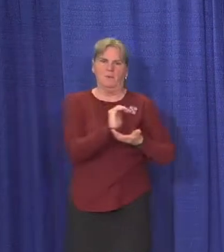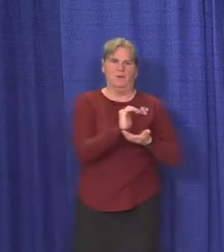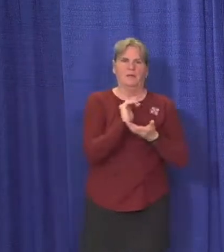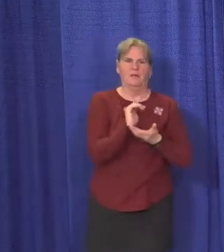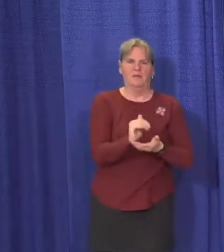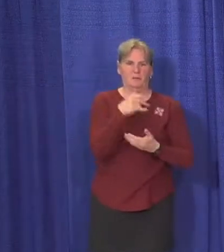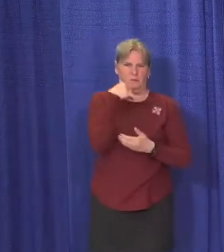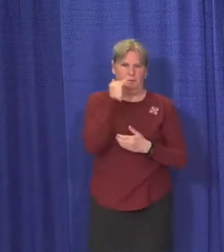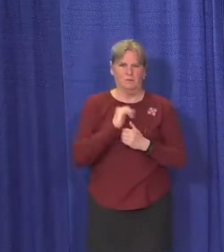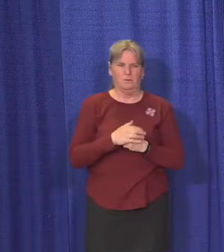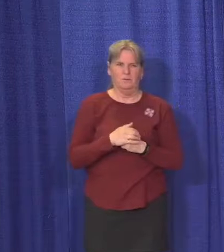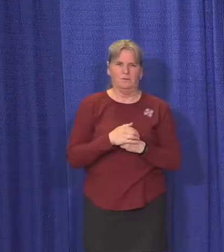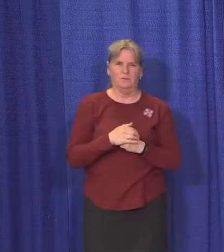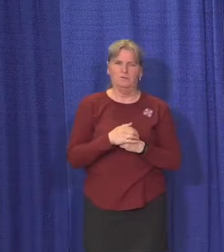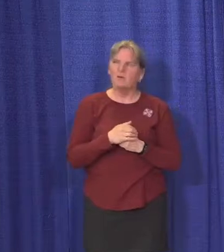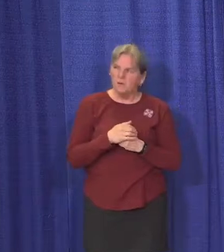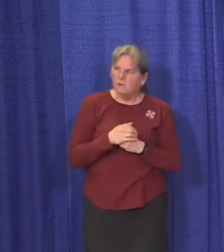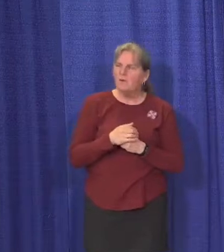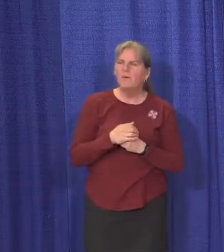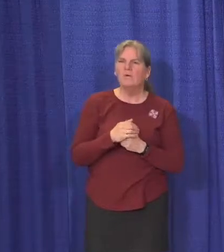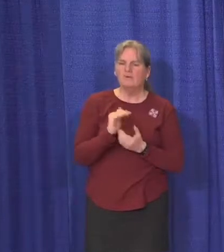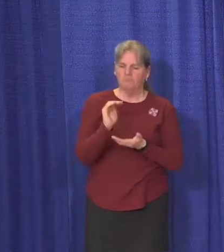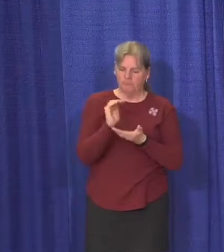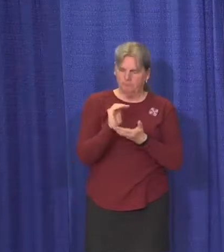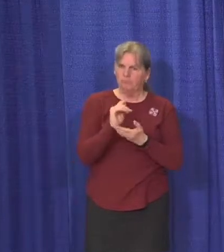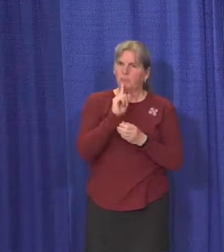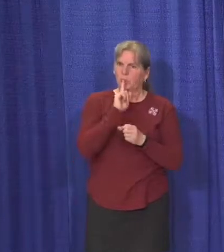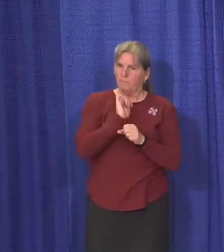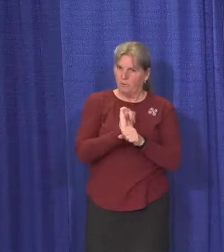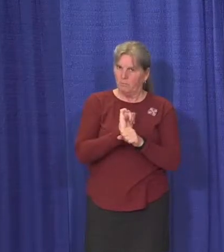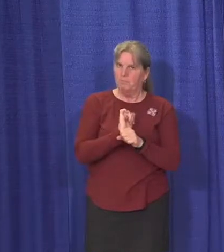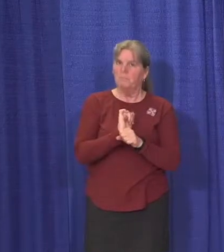It's just ensuring we reserve